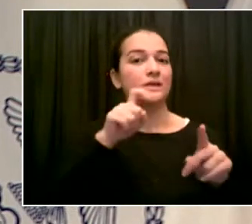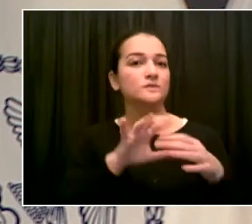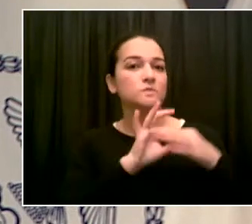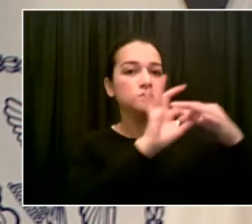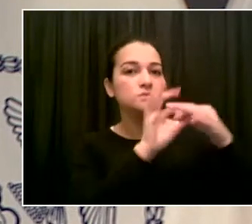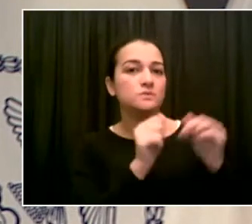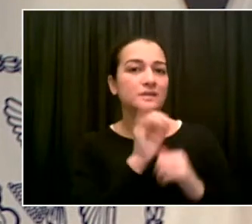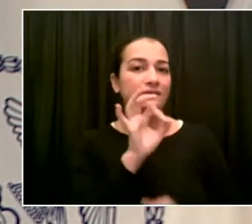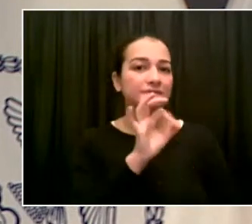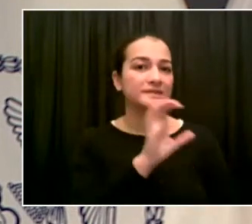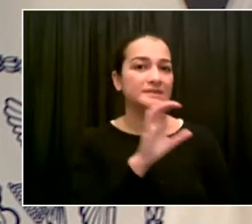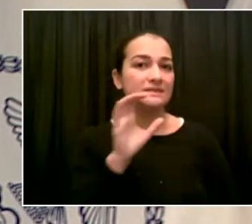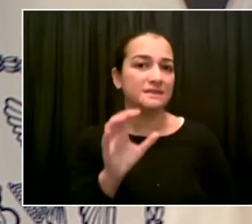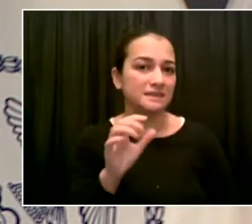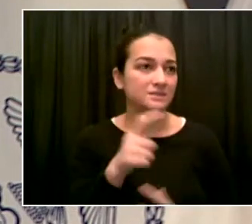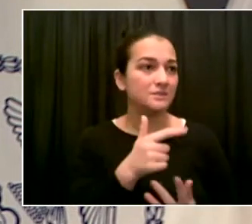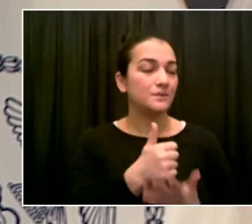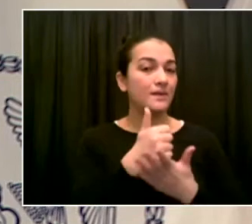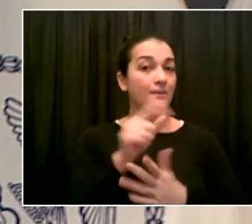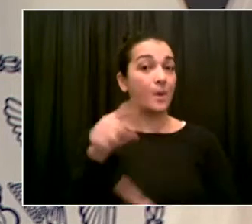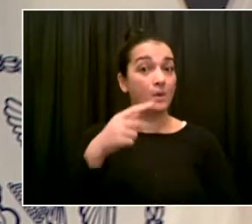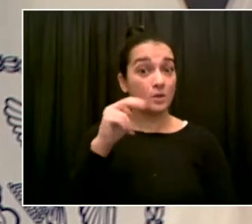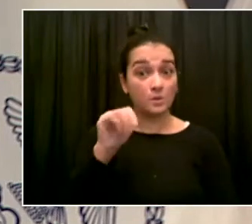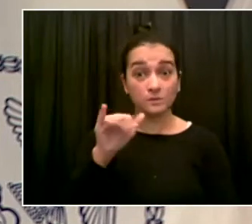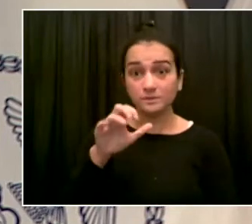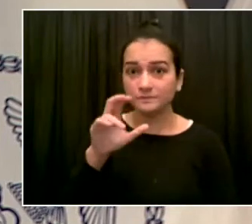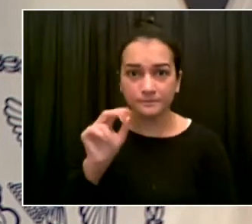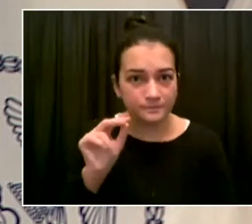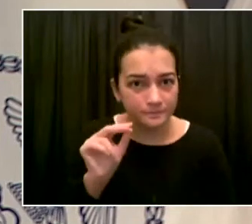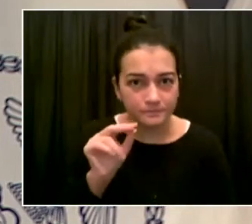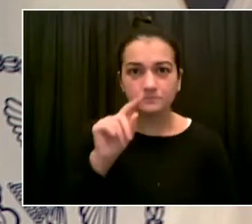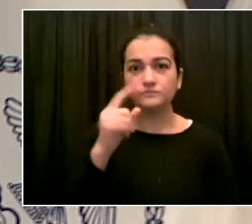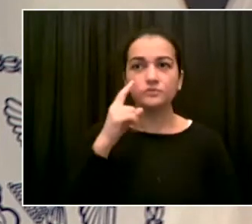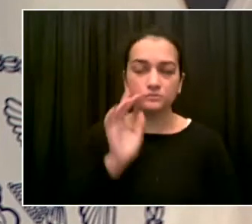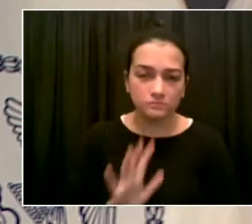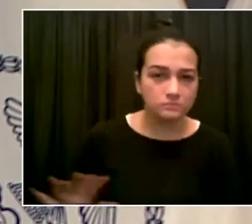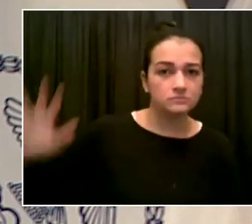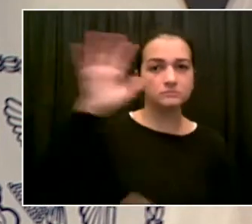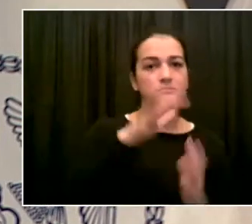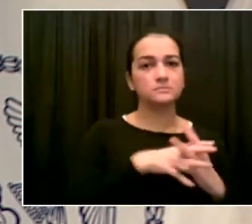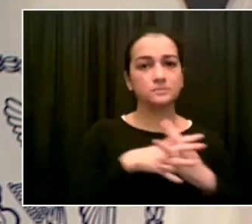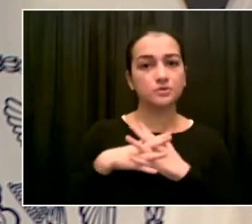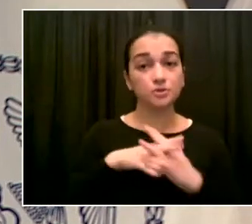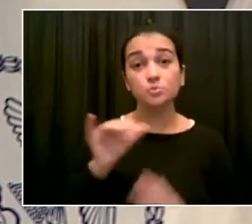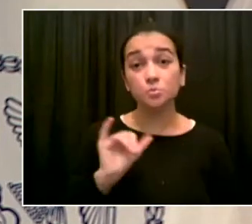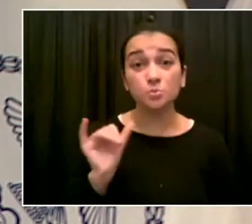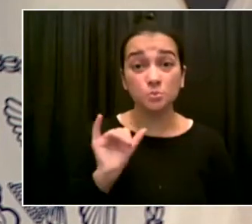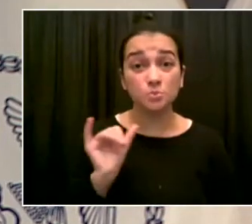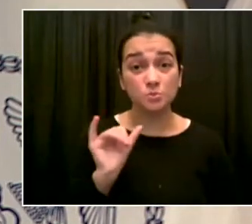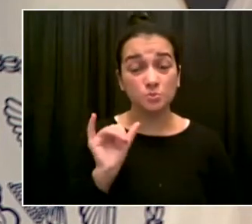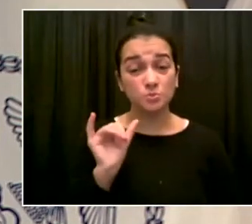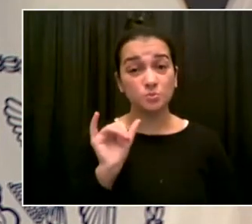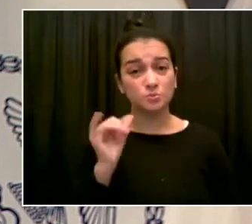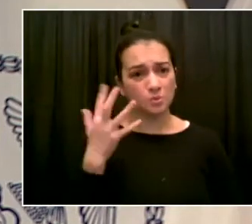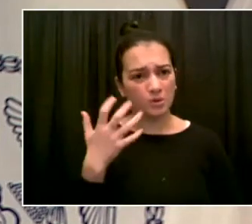FFEOT RFOA R LONG TIME TO TAKE THIS APPROACH AND MAKE IT BIGGER AND IT NATIONAL. A LOT OF IT HAS CRYSTALLIZED AROUND THE